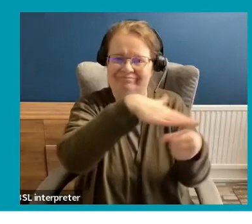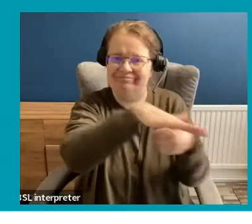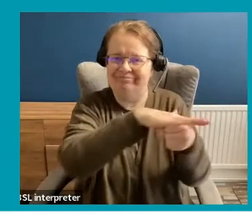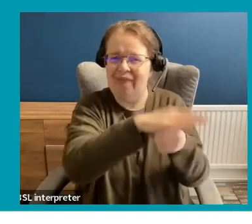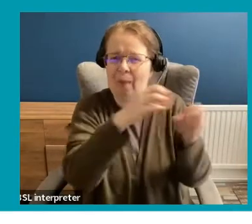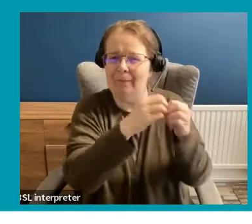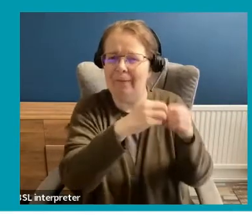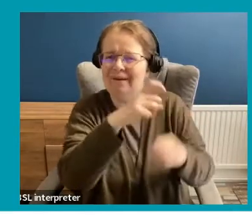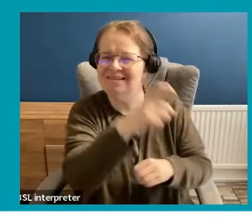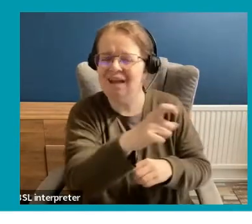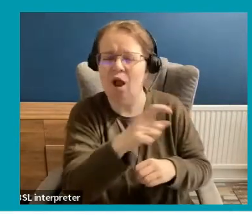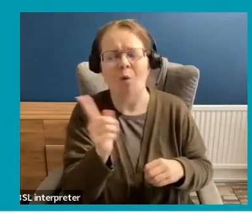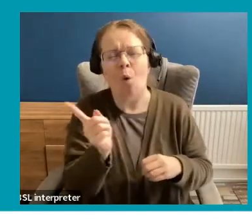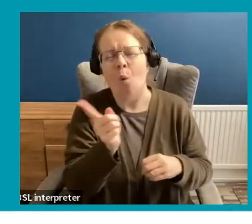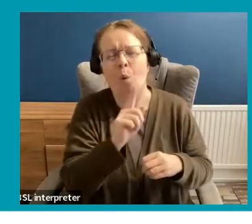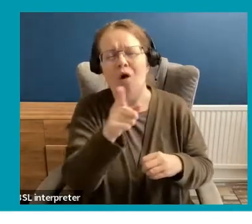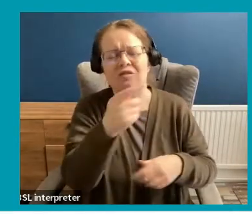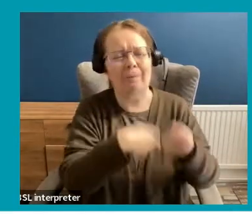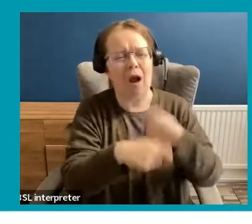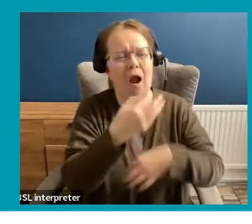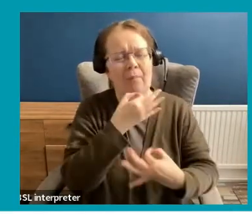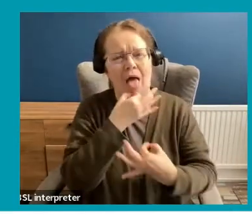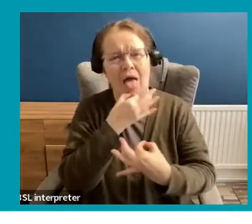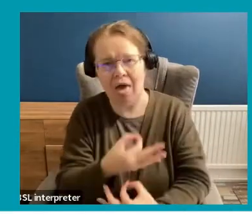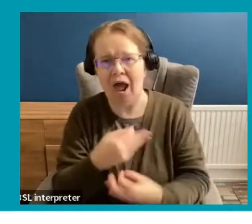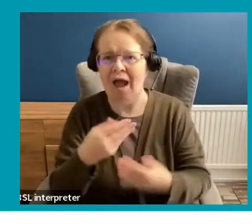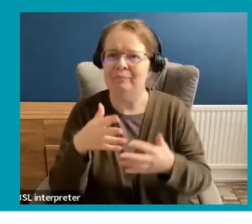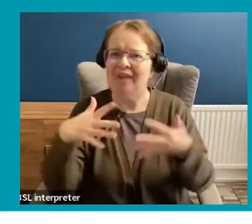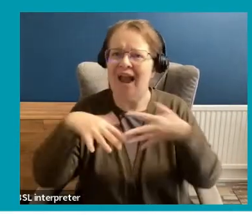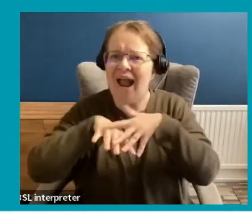What led you into inclusion and accessibility in the first place?